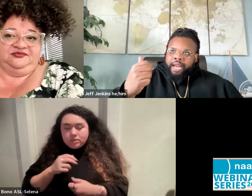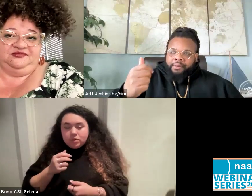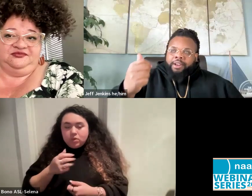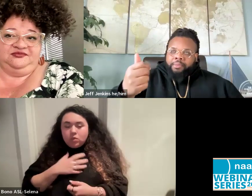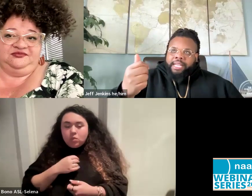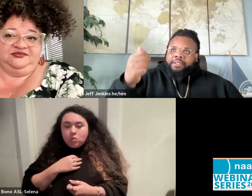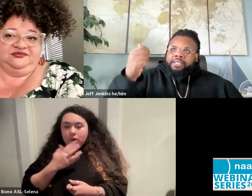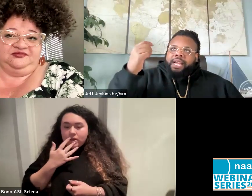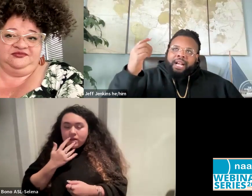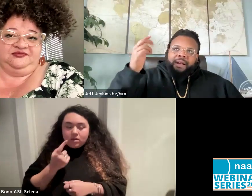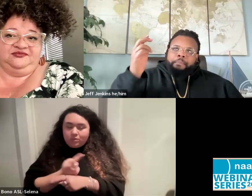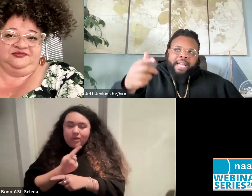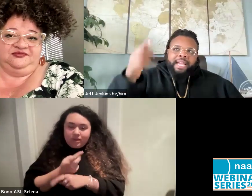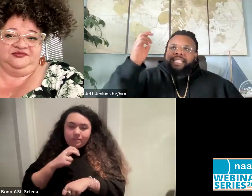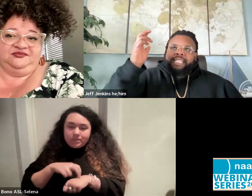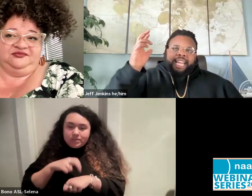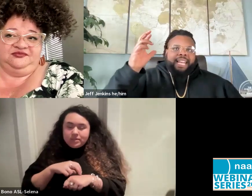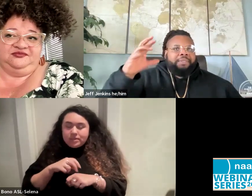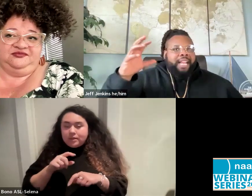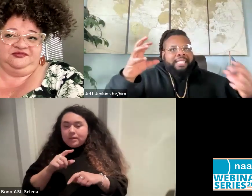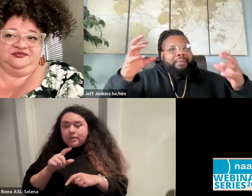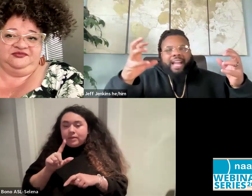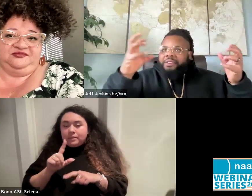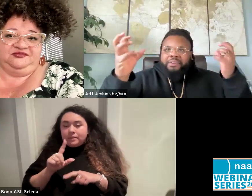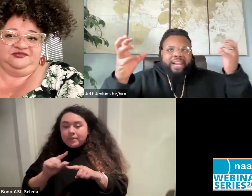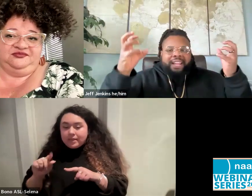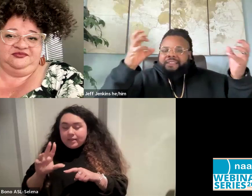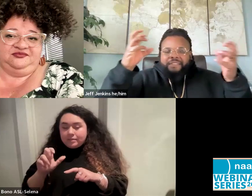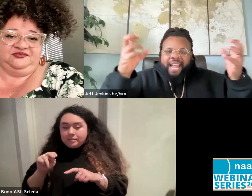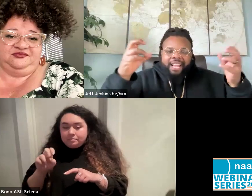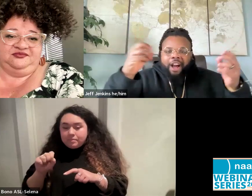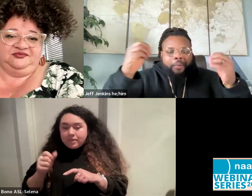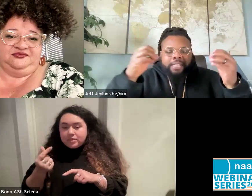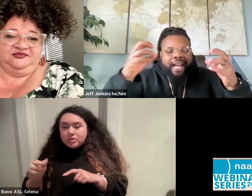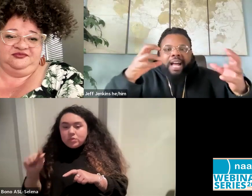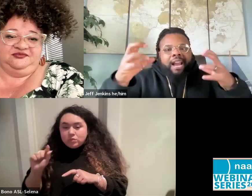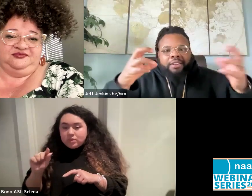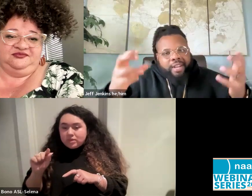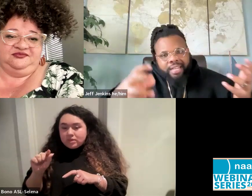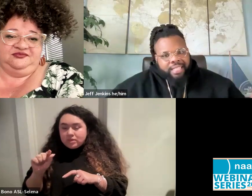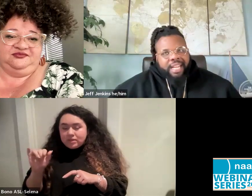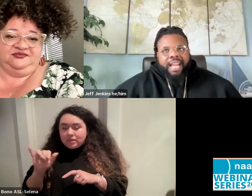like regular potatoes beans. And it was like, so like green, like almost like collard greens.